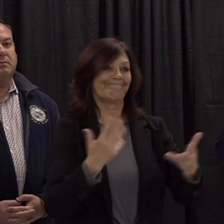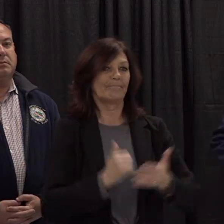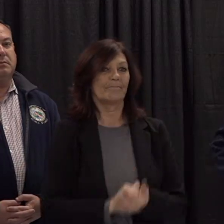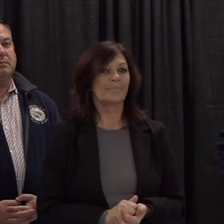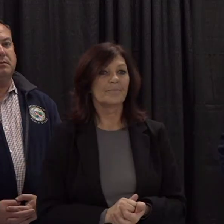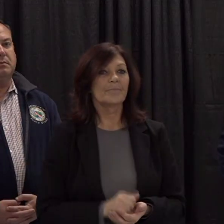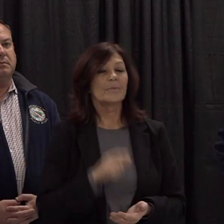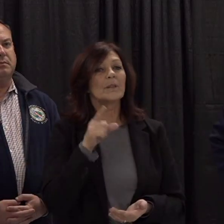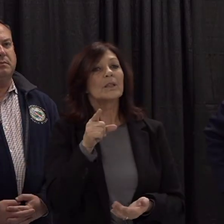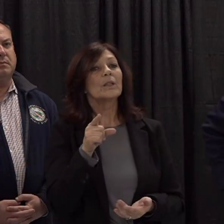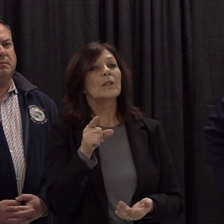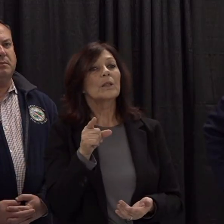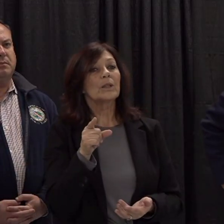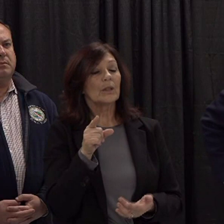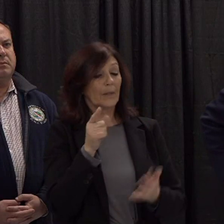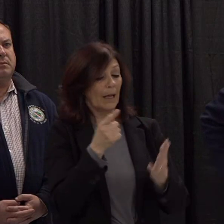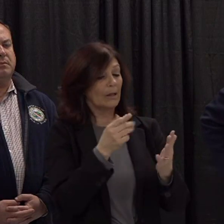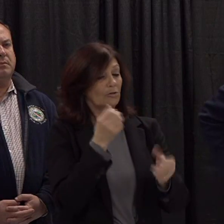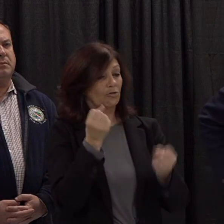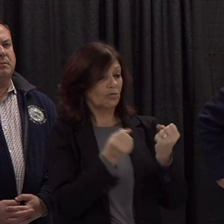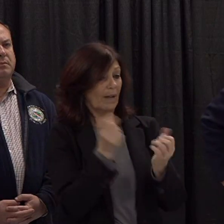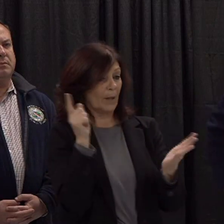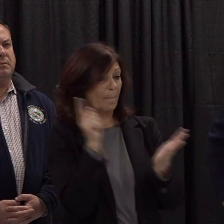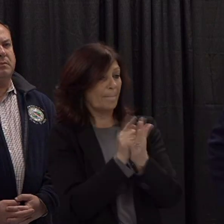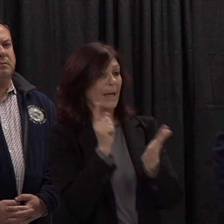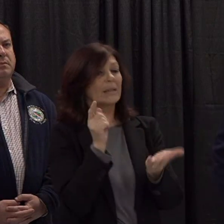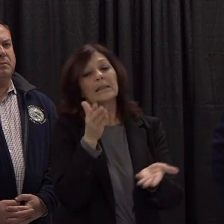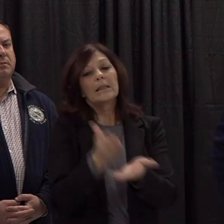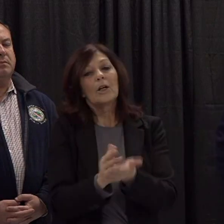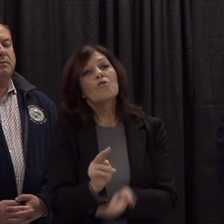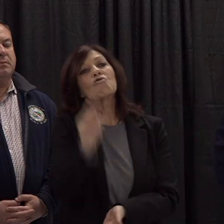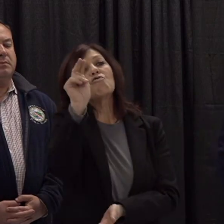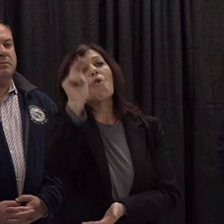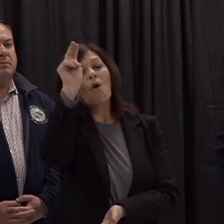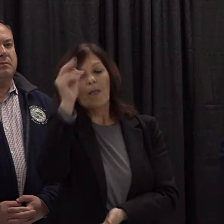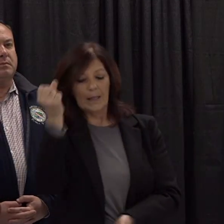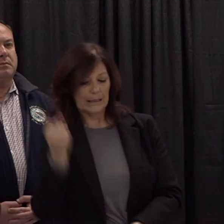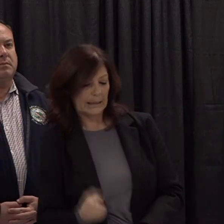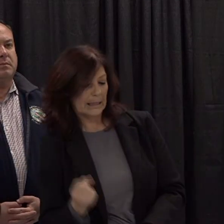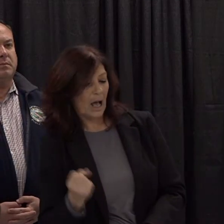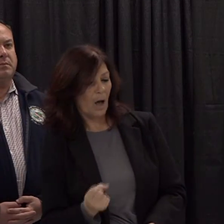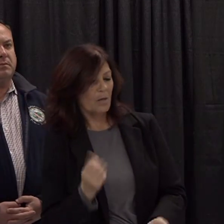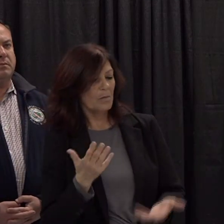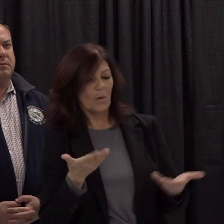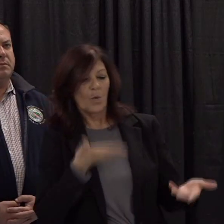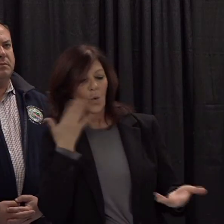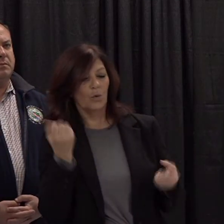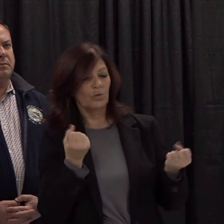Yes, the travel ban in certain northern and southern areas of the county do anticipate that coming back.